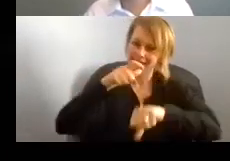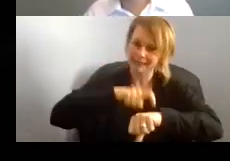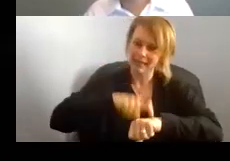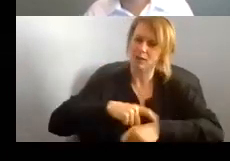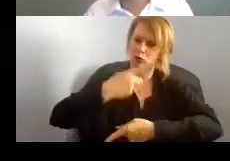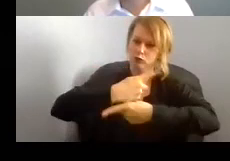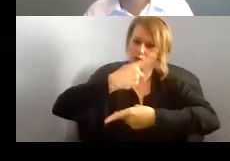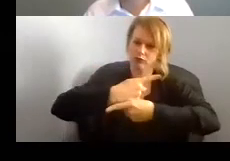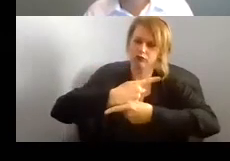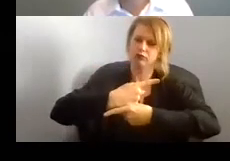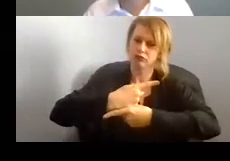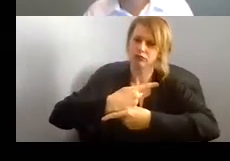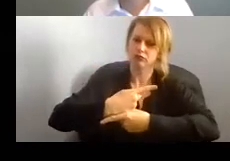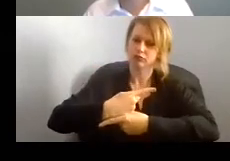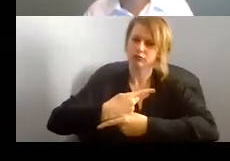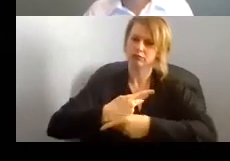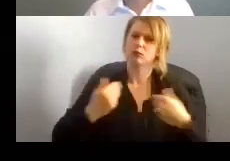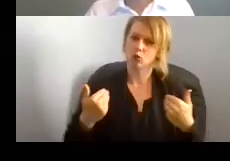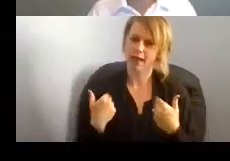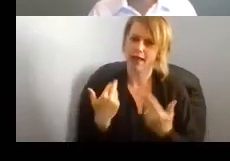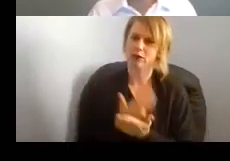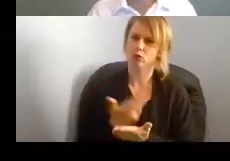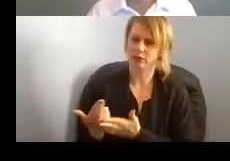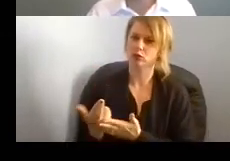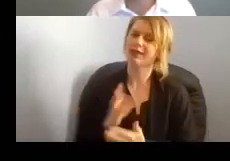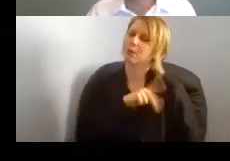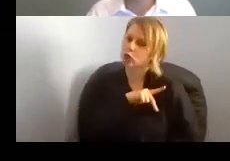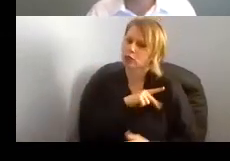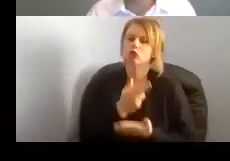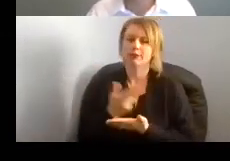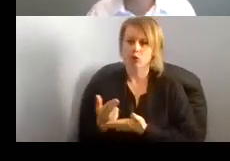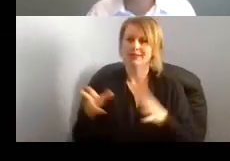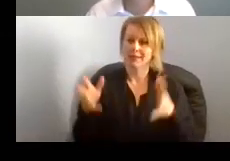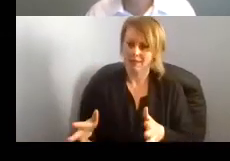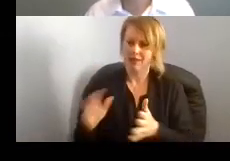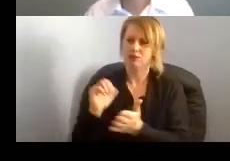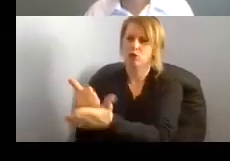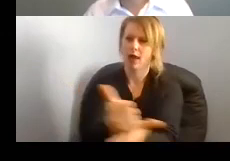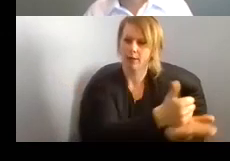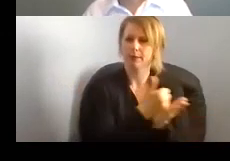so that you have the resources left – personal resources to help others.